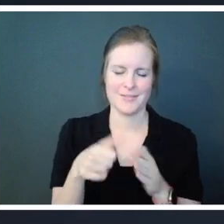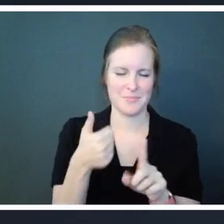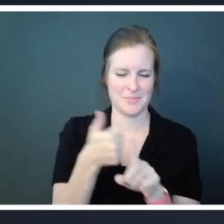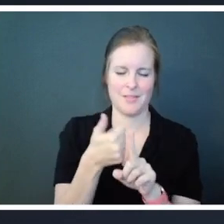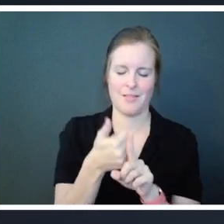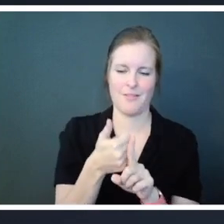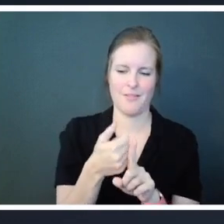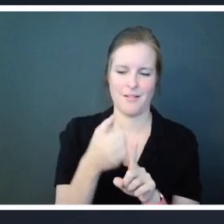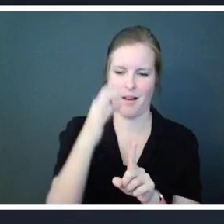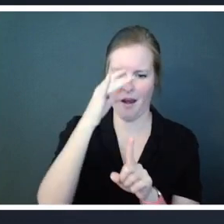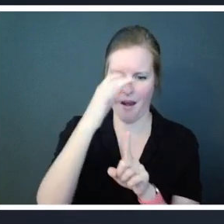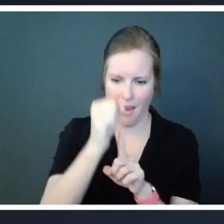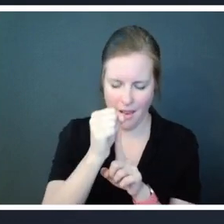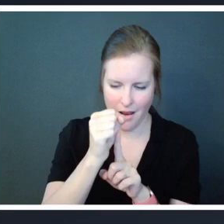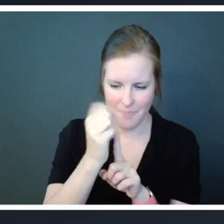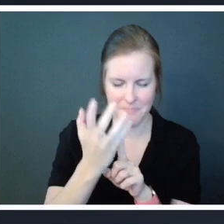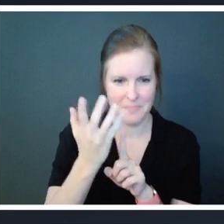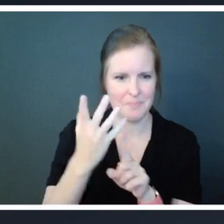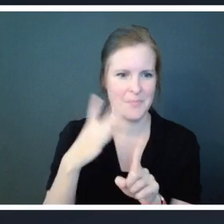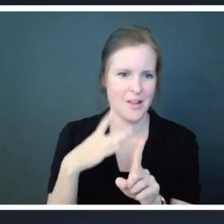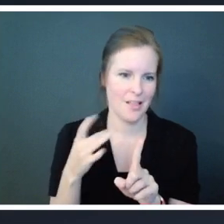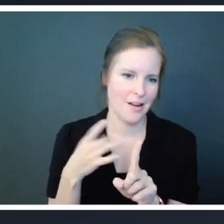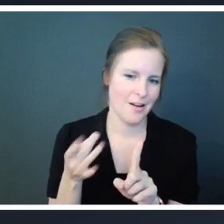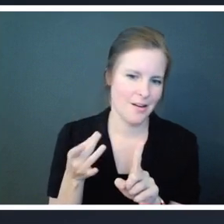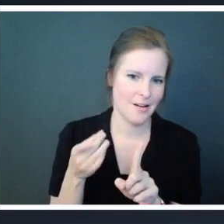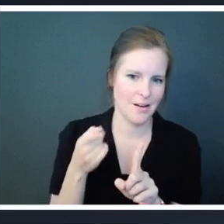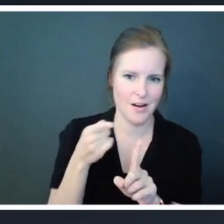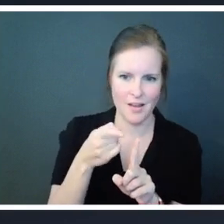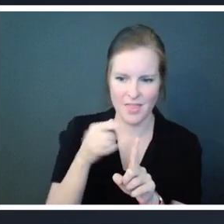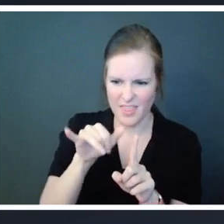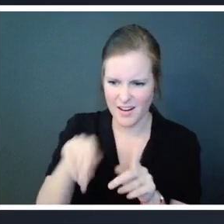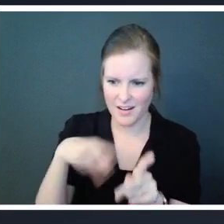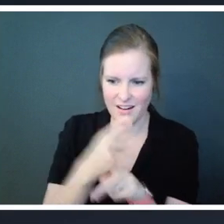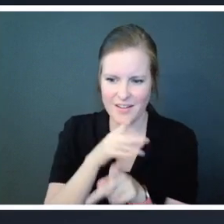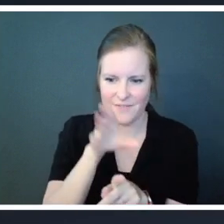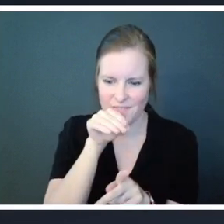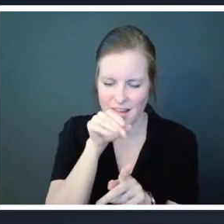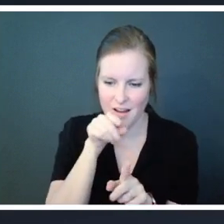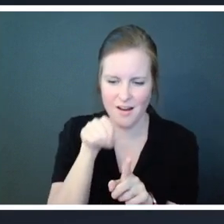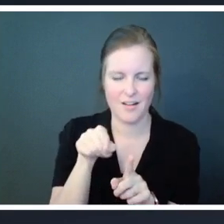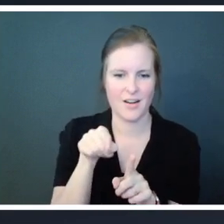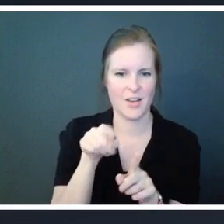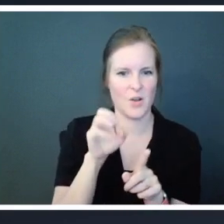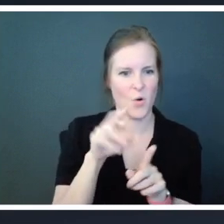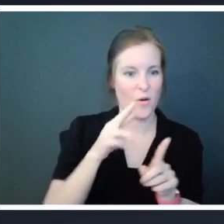of the type of waterfowl, or environment that it represents. Maybe that's a place you've been